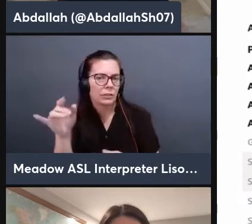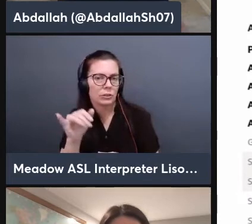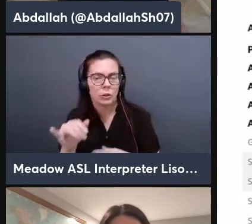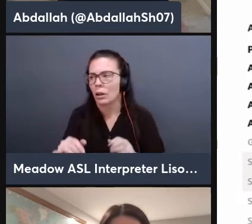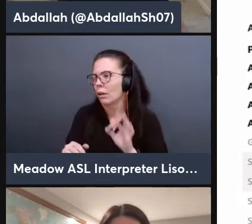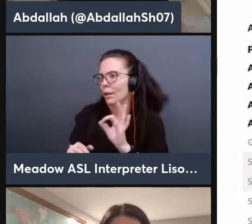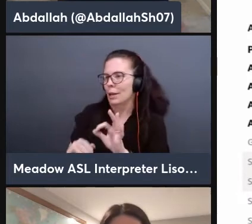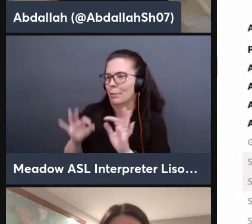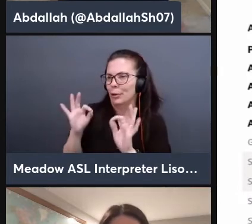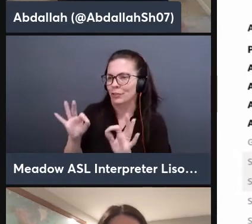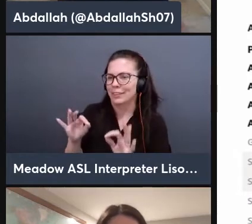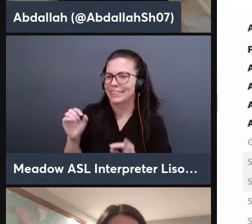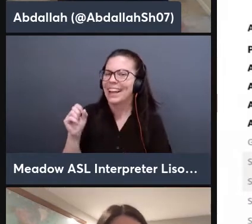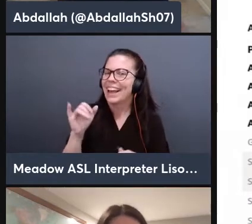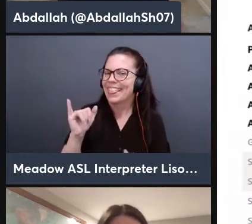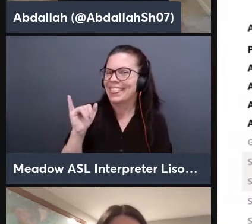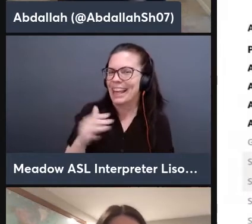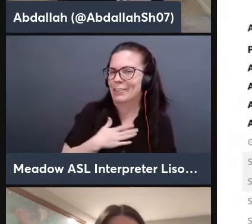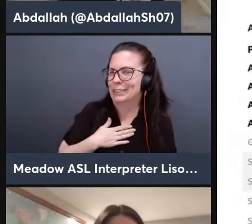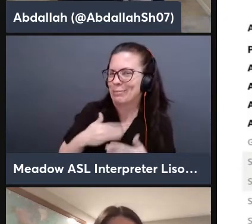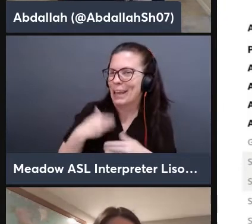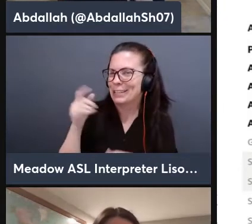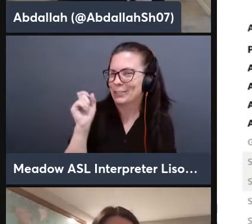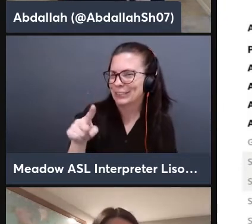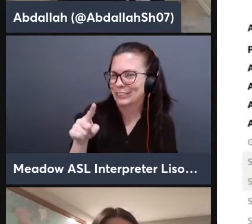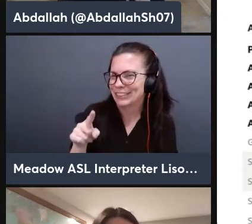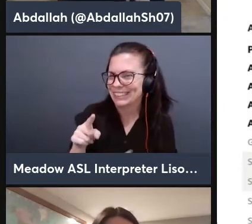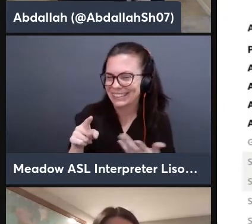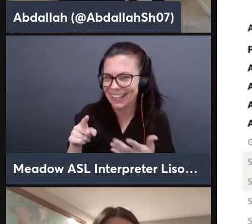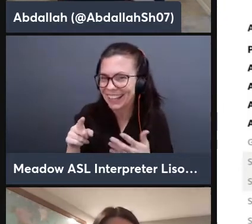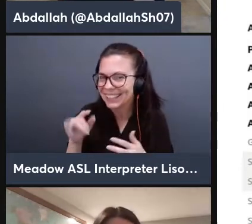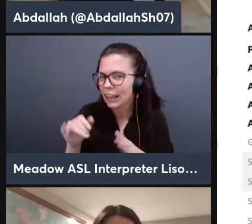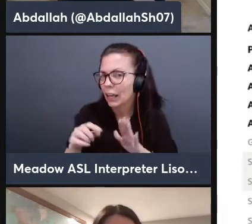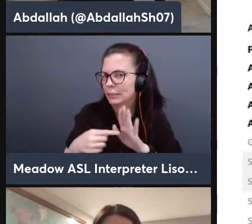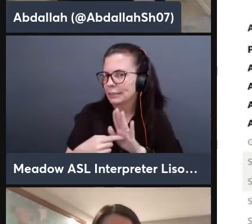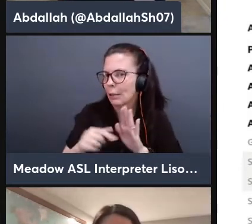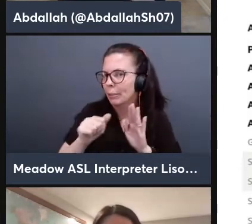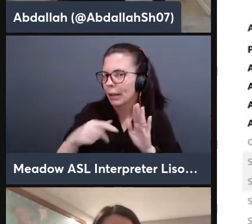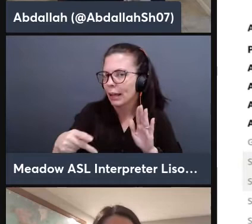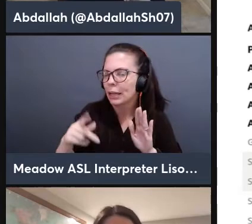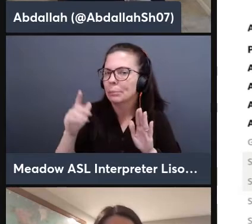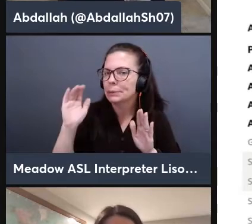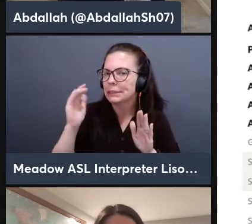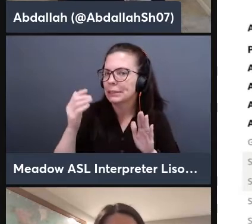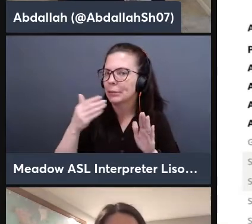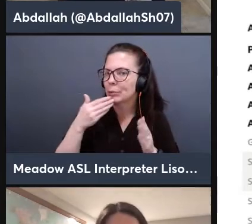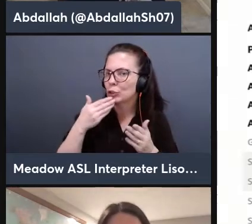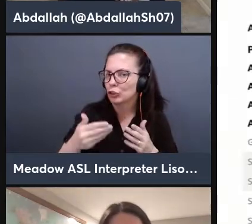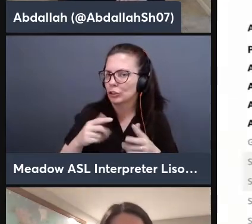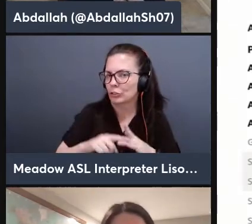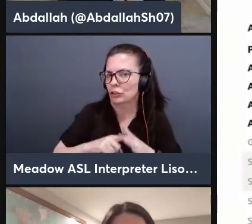Yeah, that was gonna be my question there. So the sample app sounds like a really great place to start,